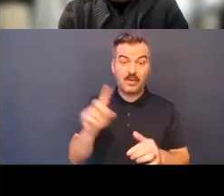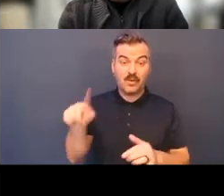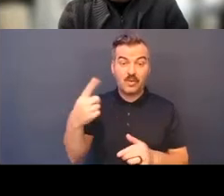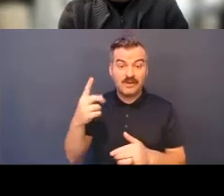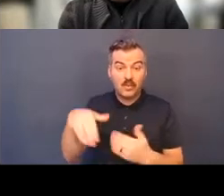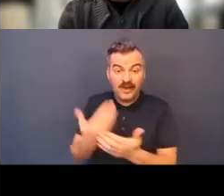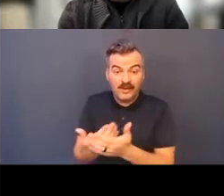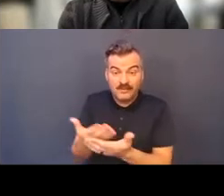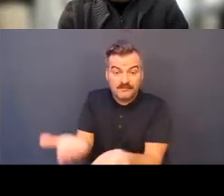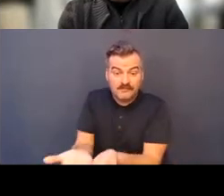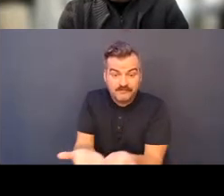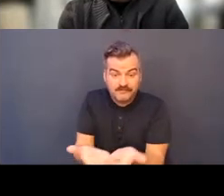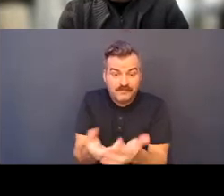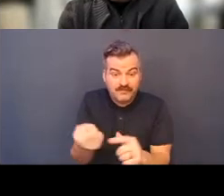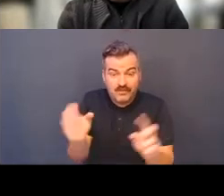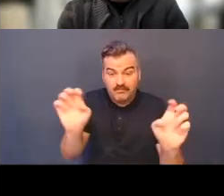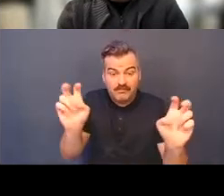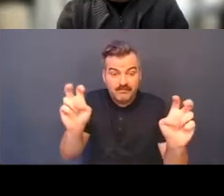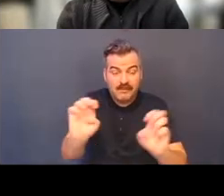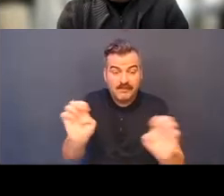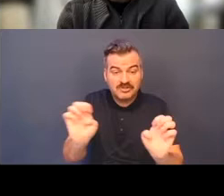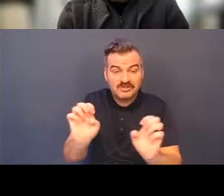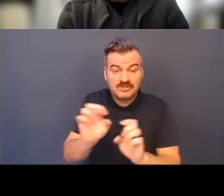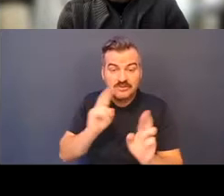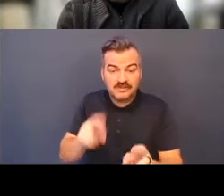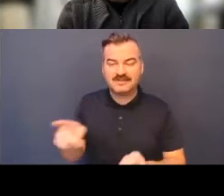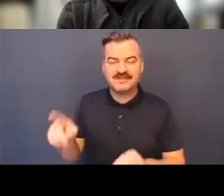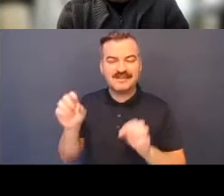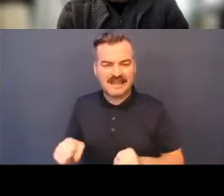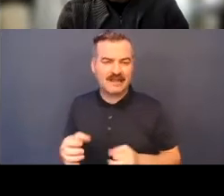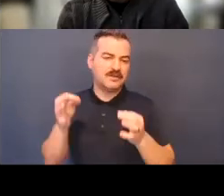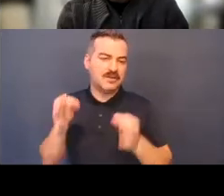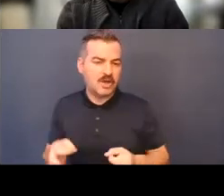by emergency response that the disabled person can determine the accessibility of the response,